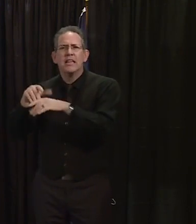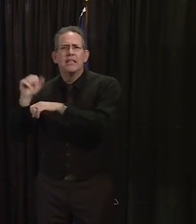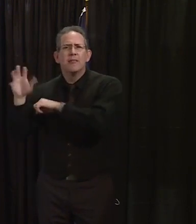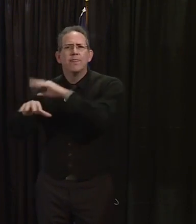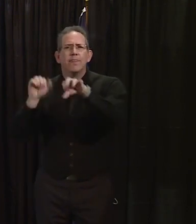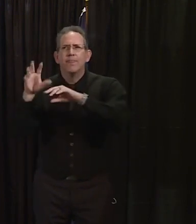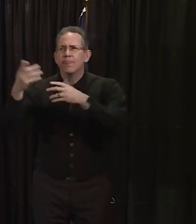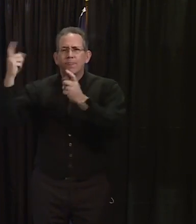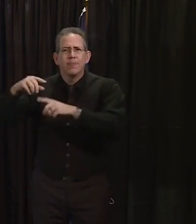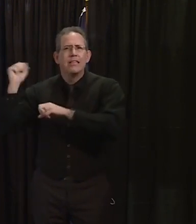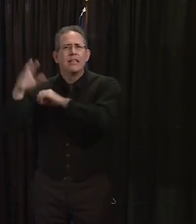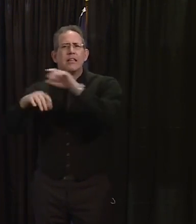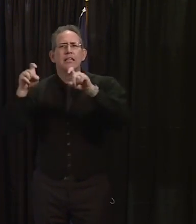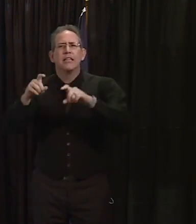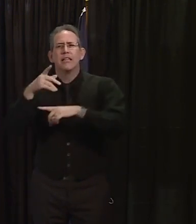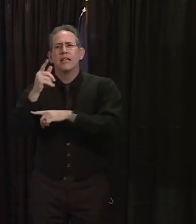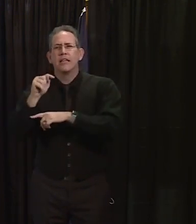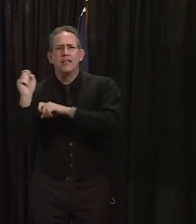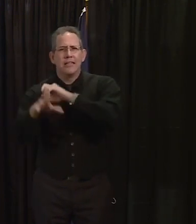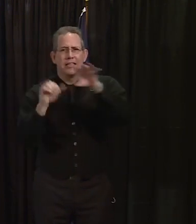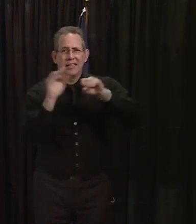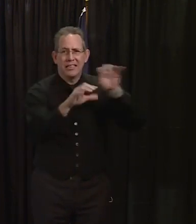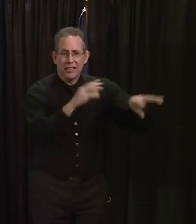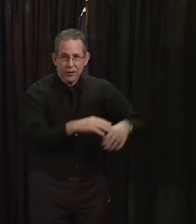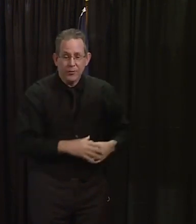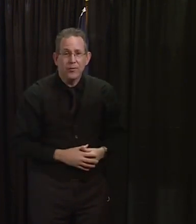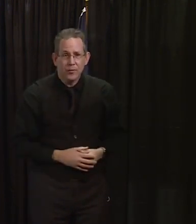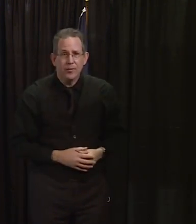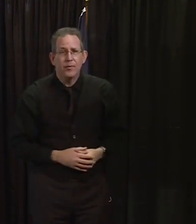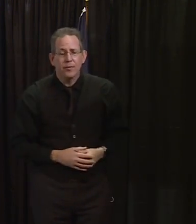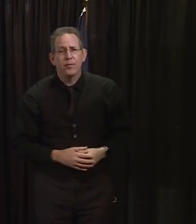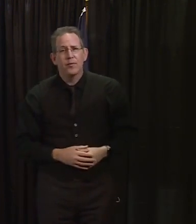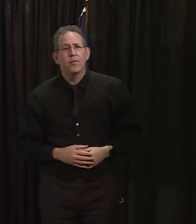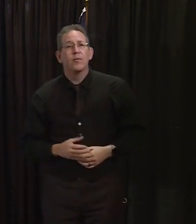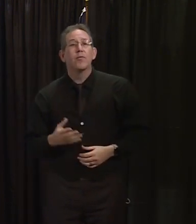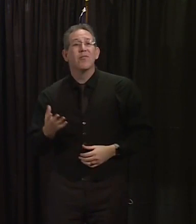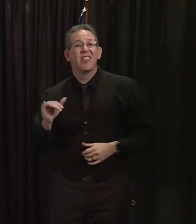through this program. We've acquired about a half a million tests, Which is